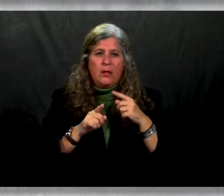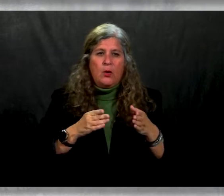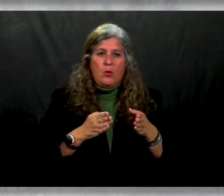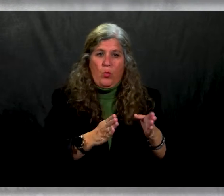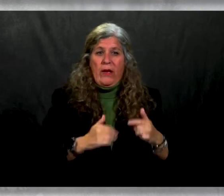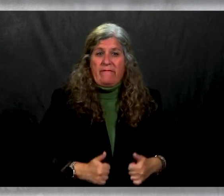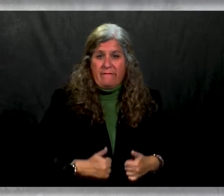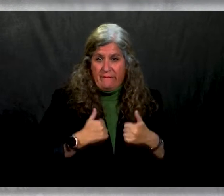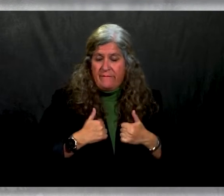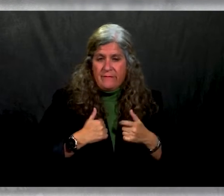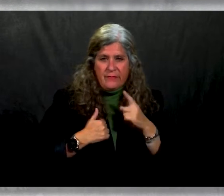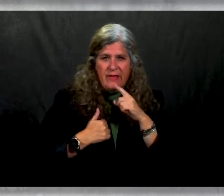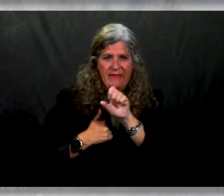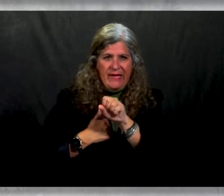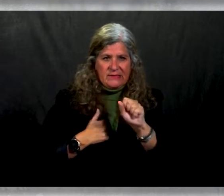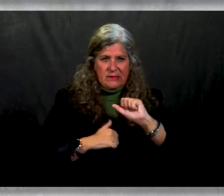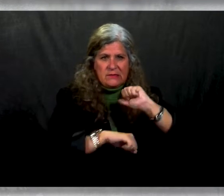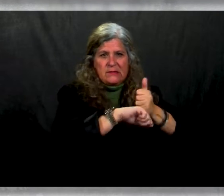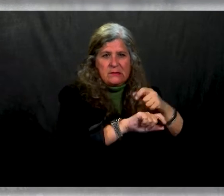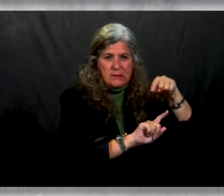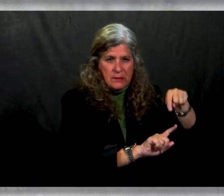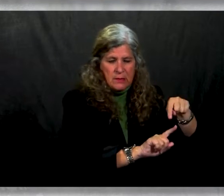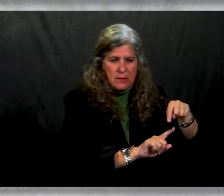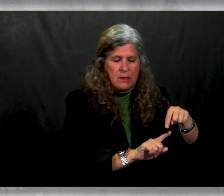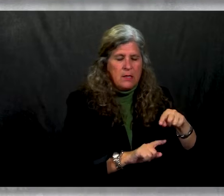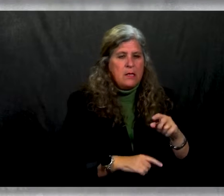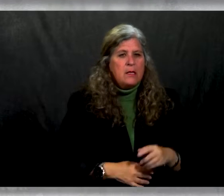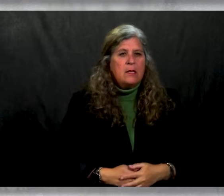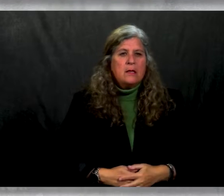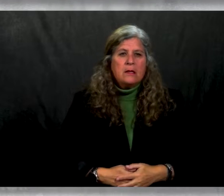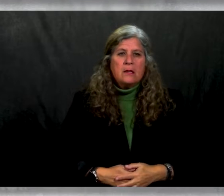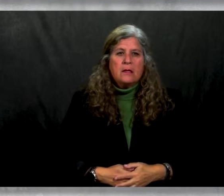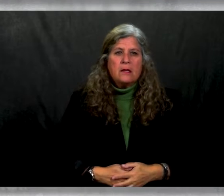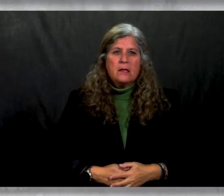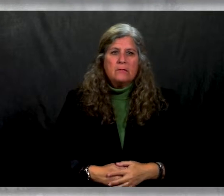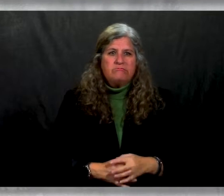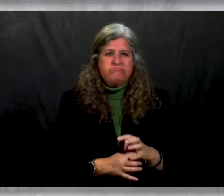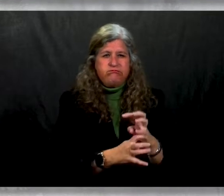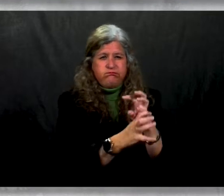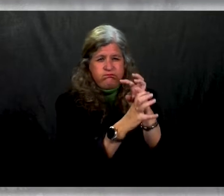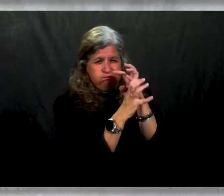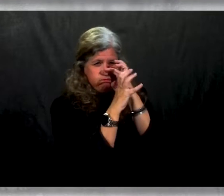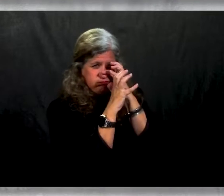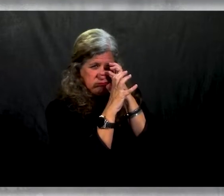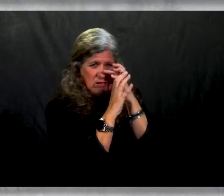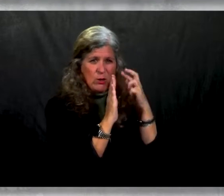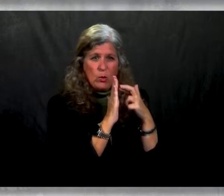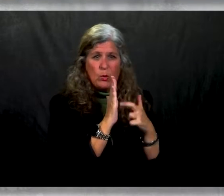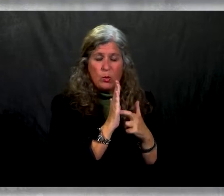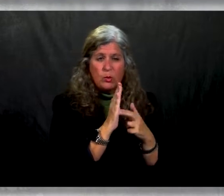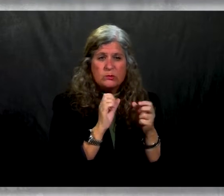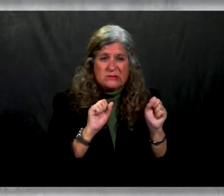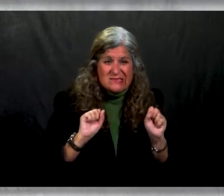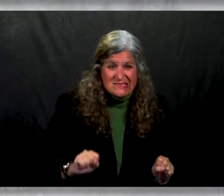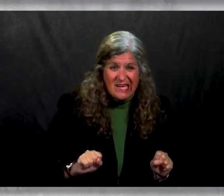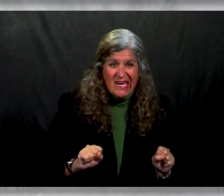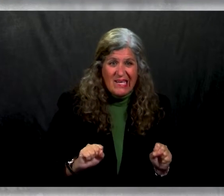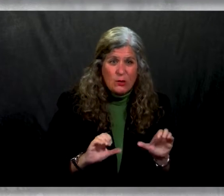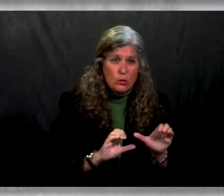that the SS establish here. There are very stark rules about what can and can't be done,